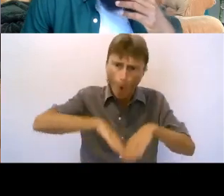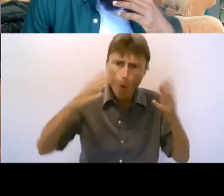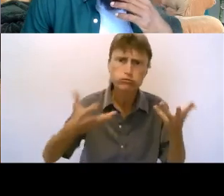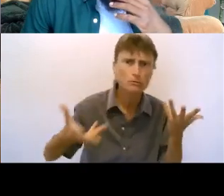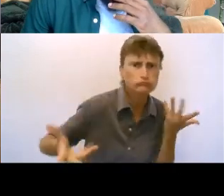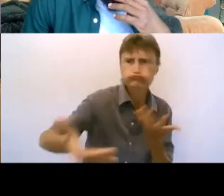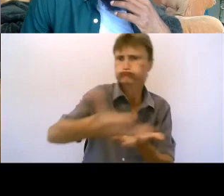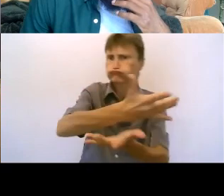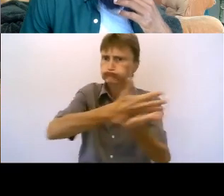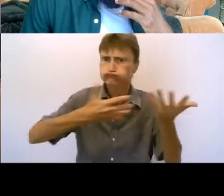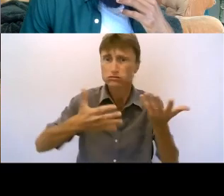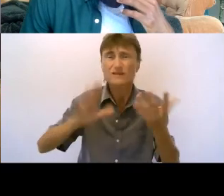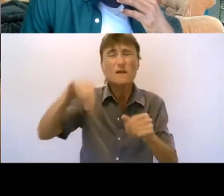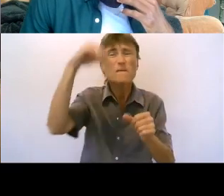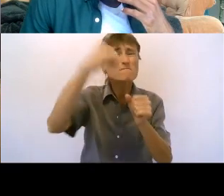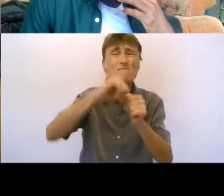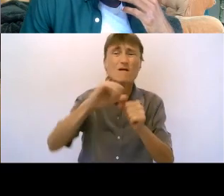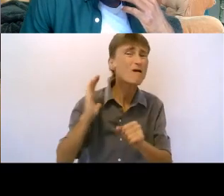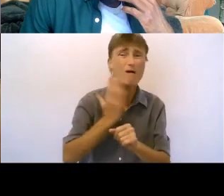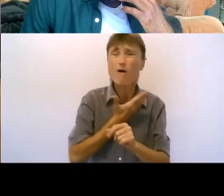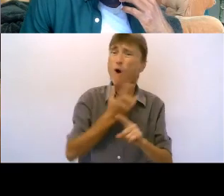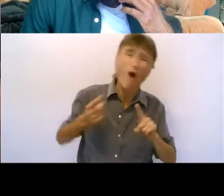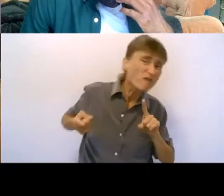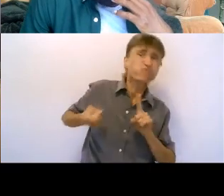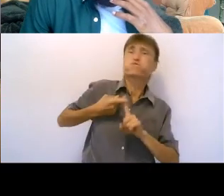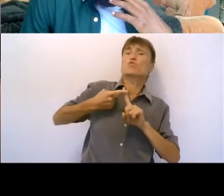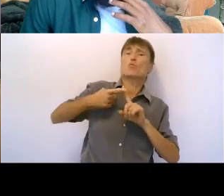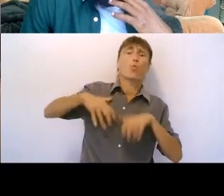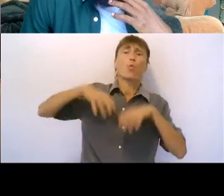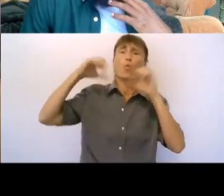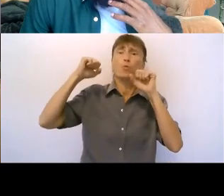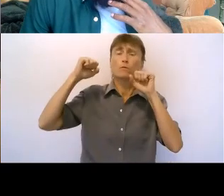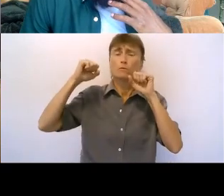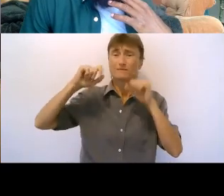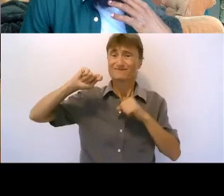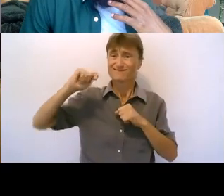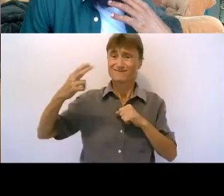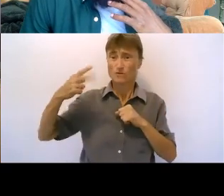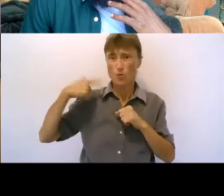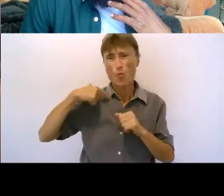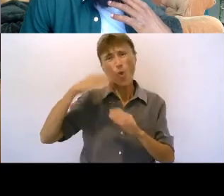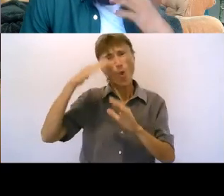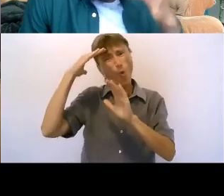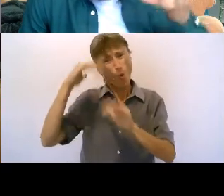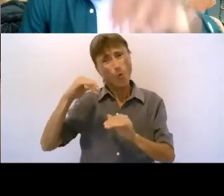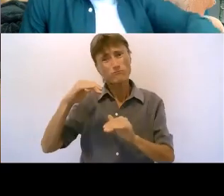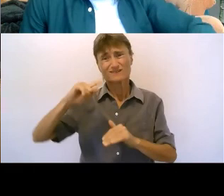us for the very first town hall, we started this as a way for the community to ask Calgary